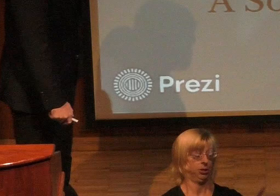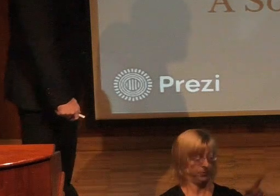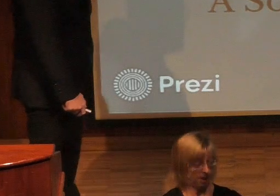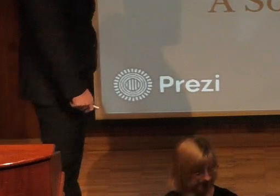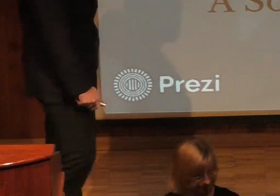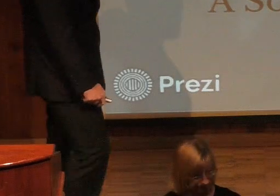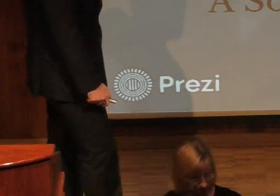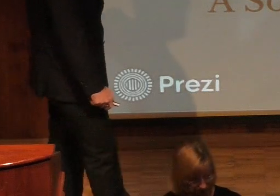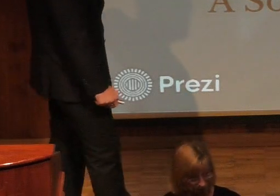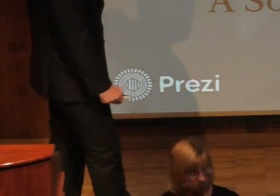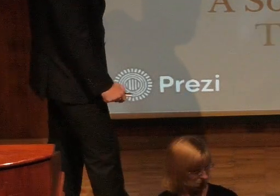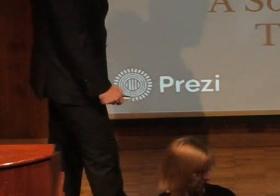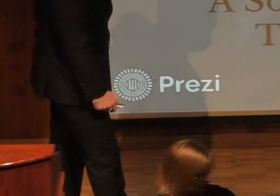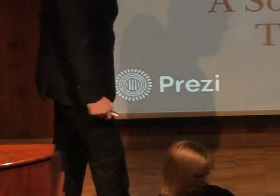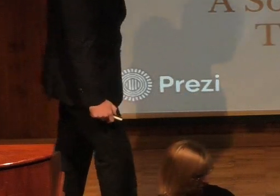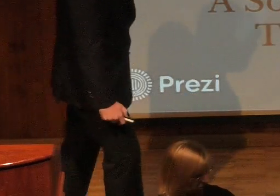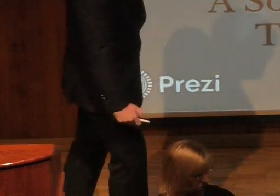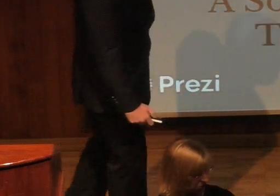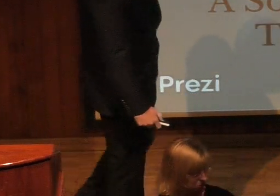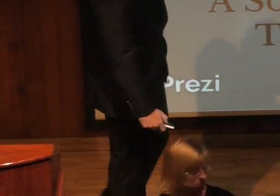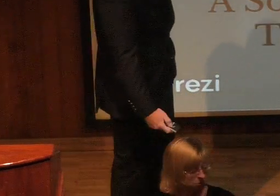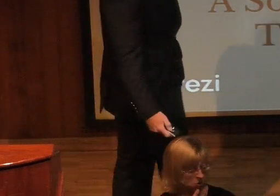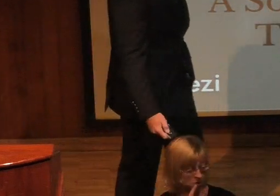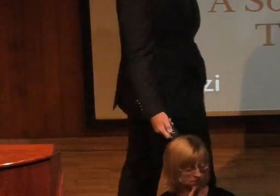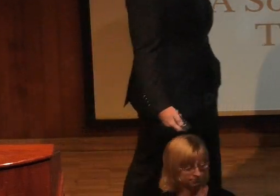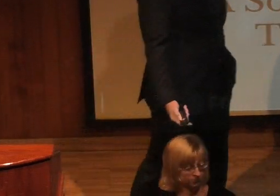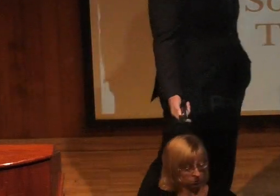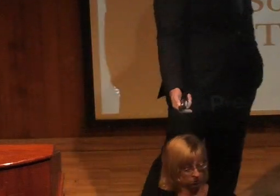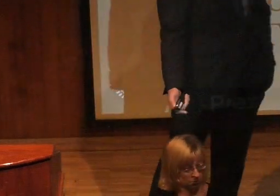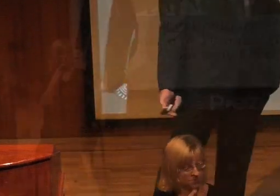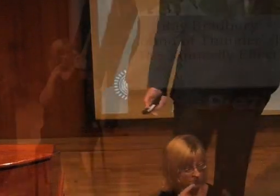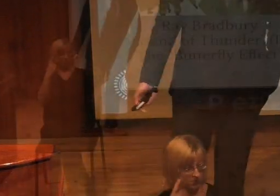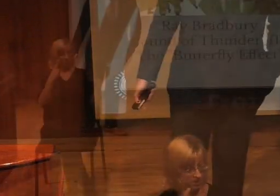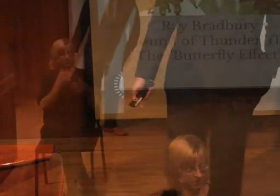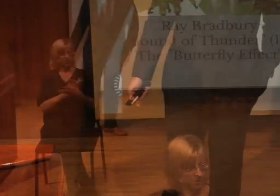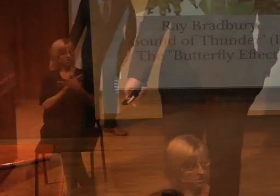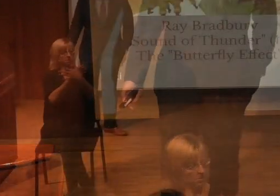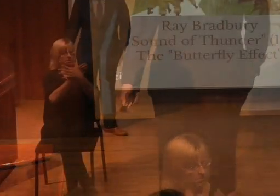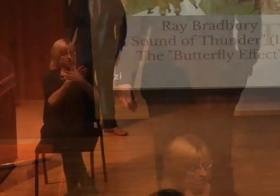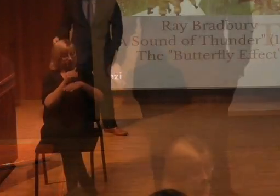This story actually coined the famous term the "Butterfly Effect," which is one